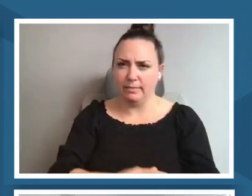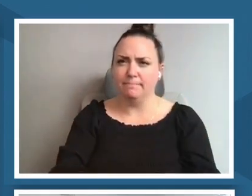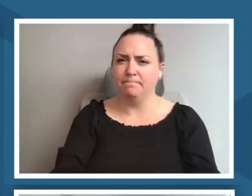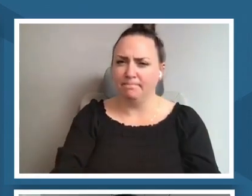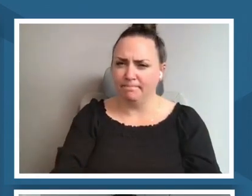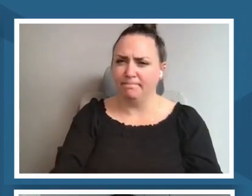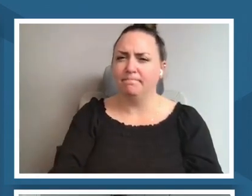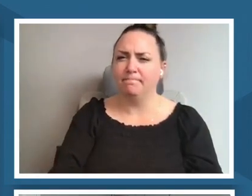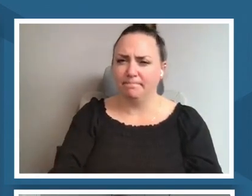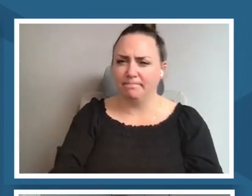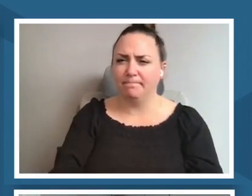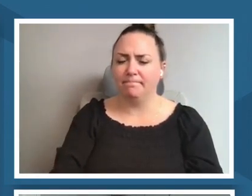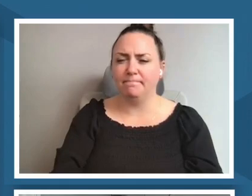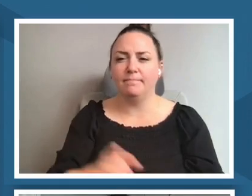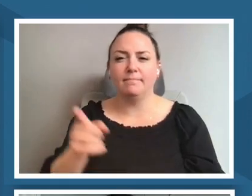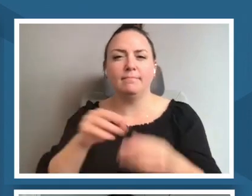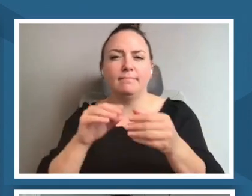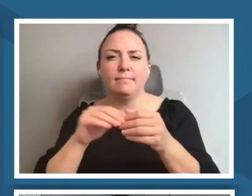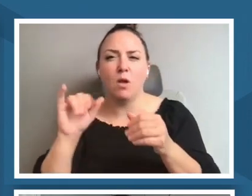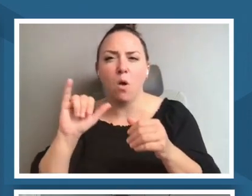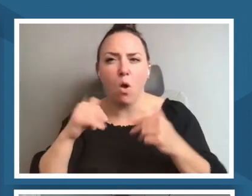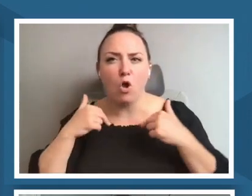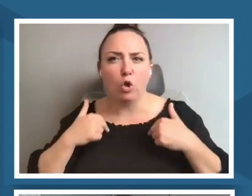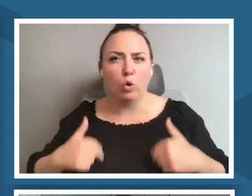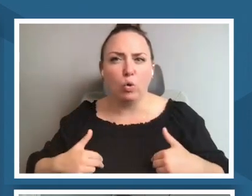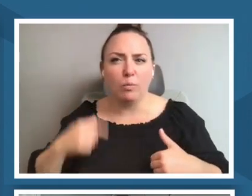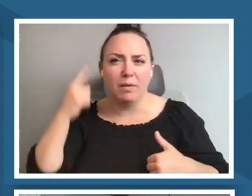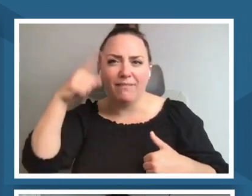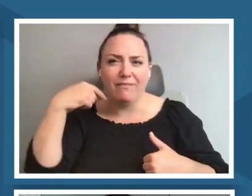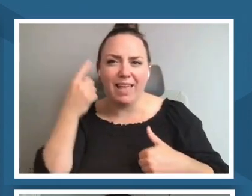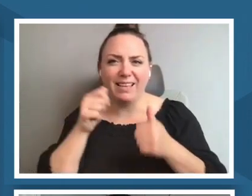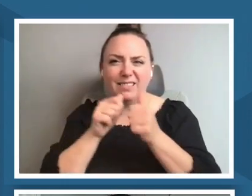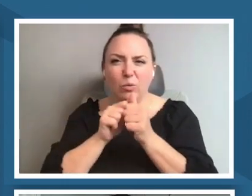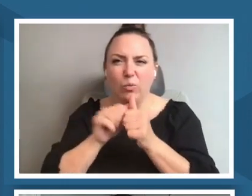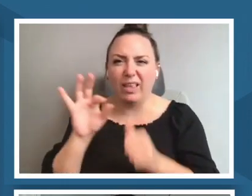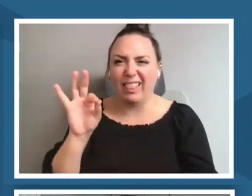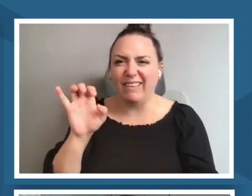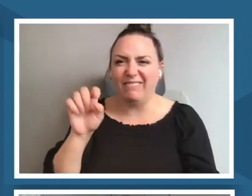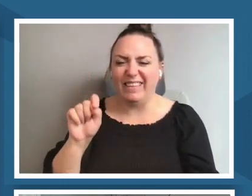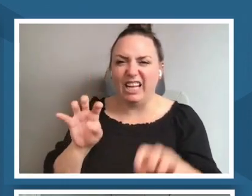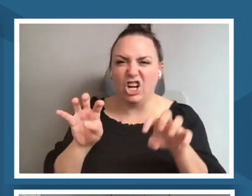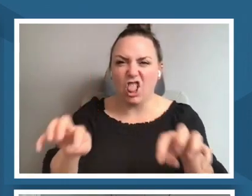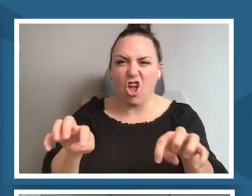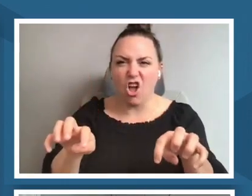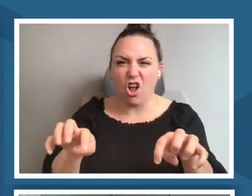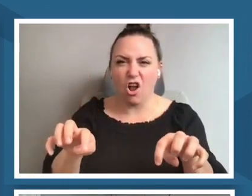ooh human face with clawed feet